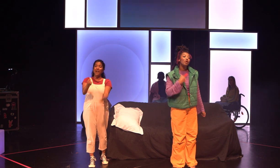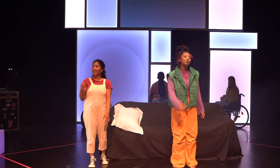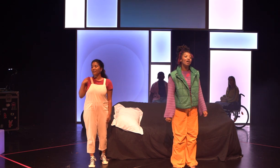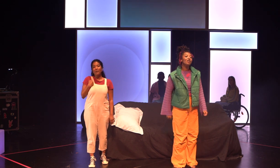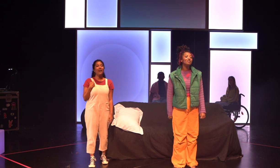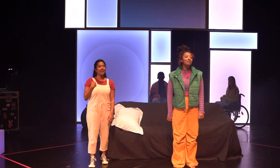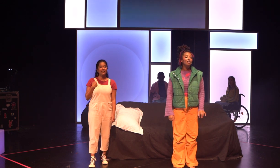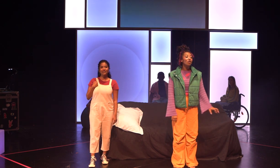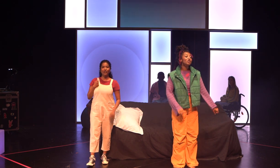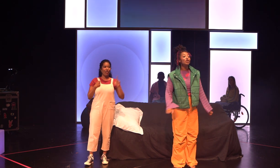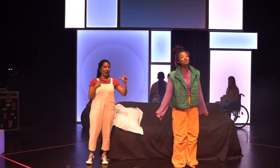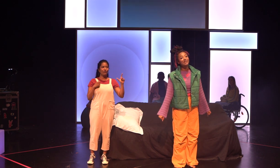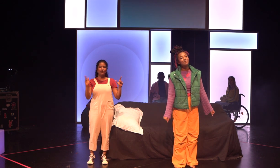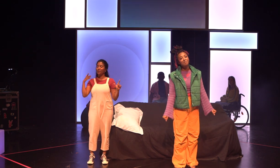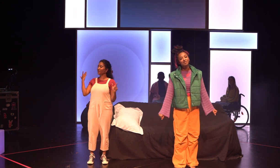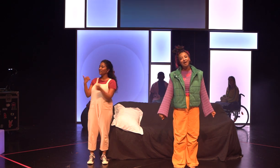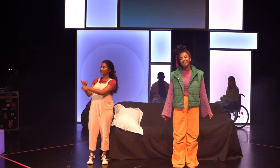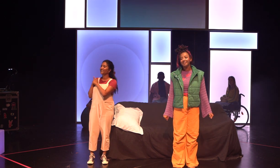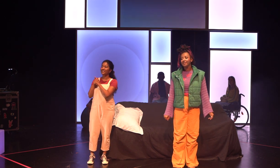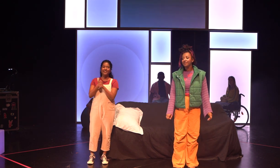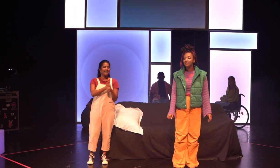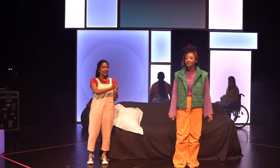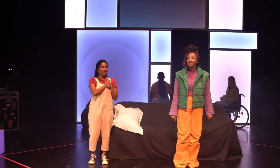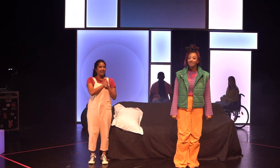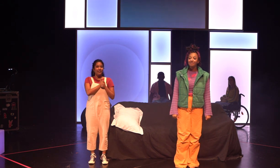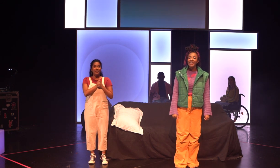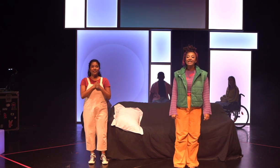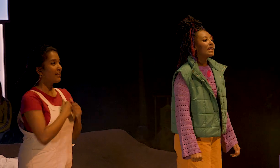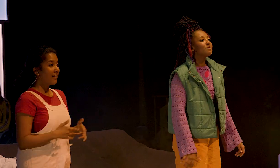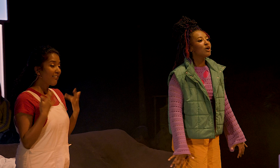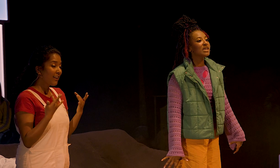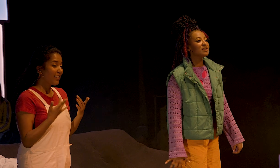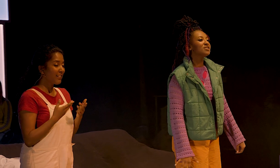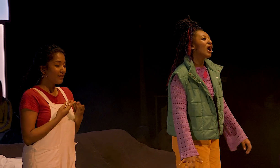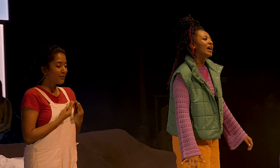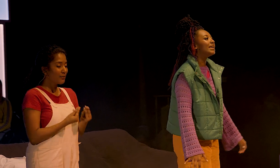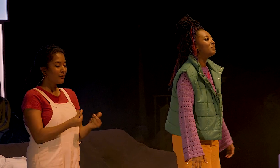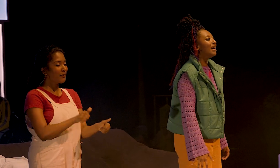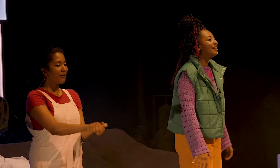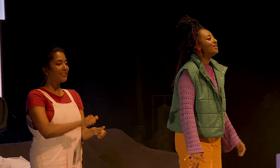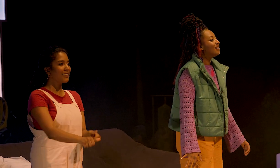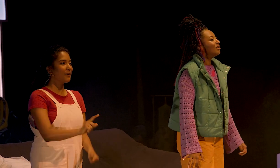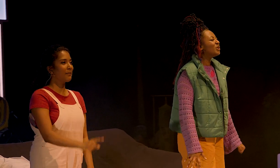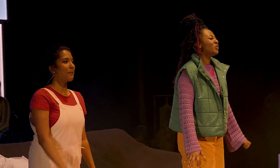shoulder, Lauren and Josie by my side. The healing process has started, but we all